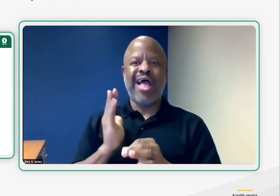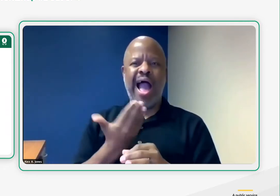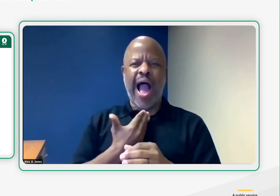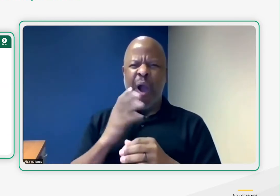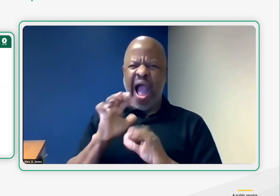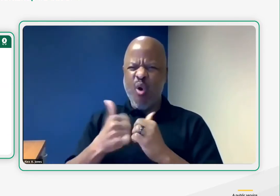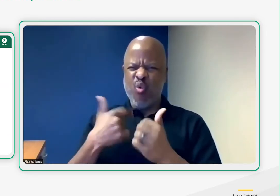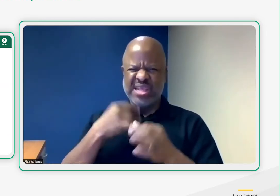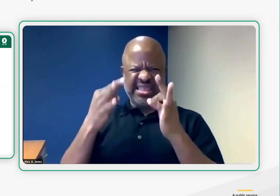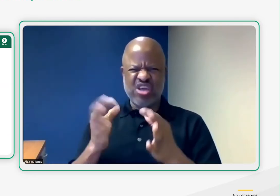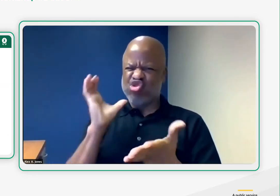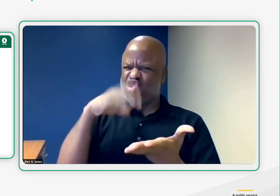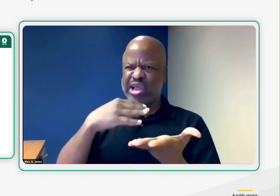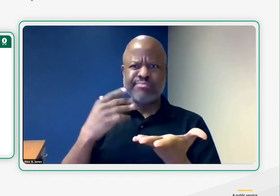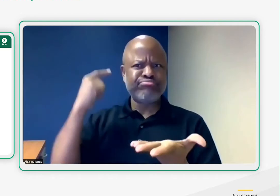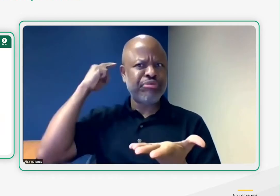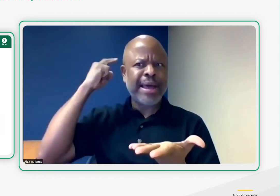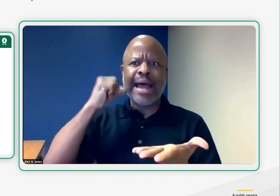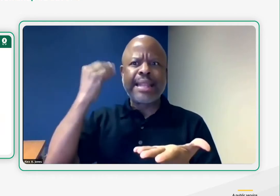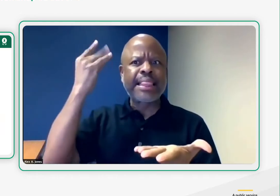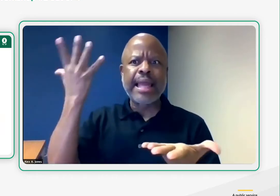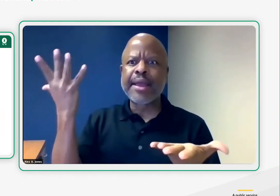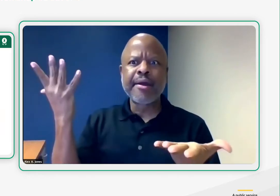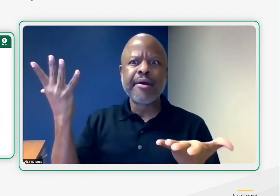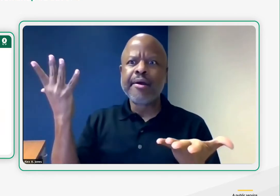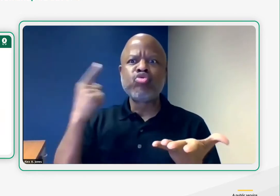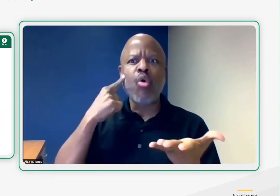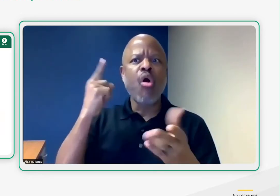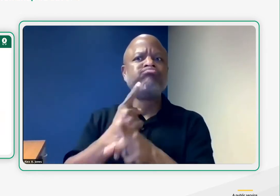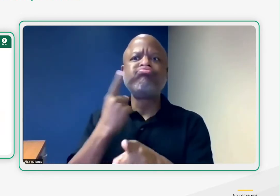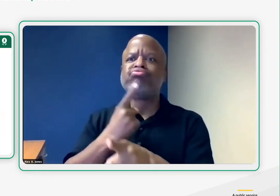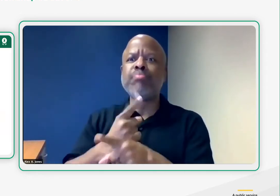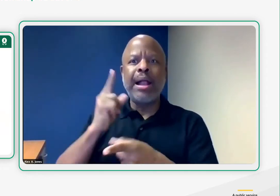It's important that we recognize, that you know, how we make these decisions.